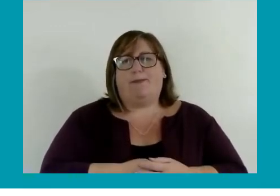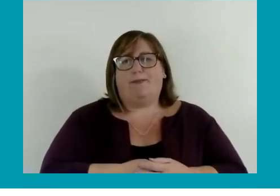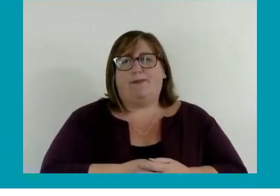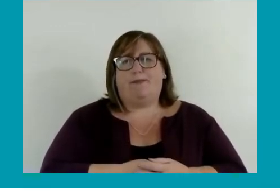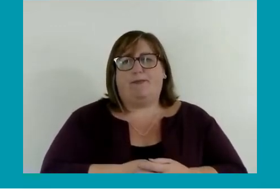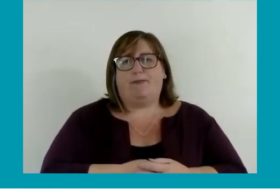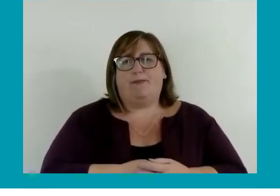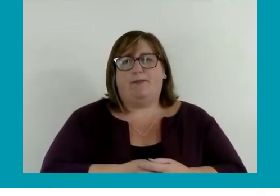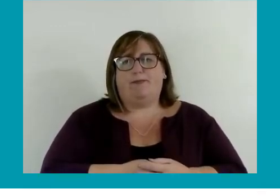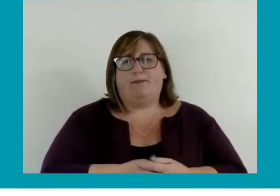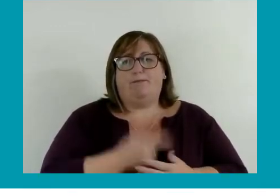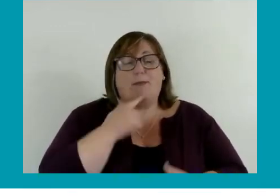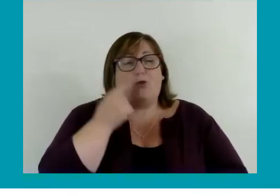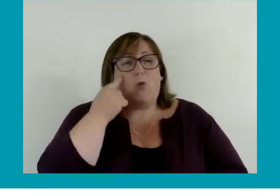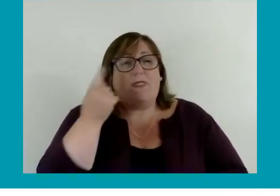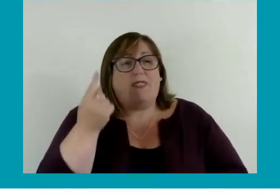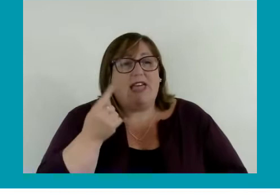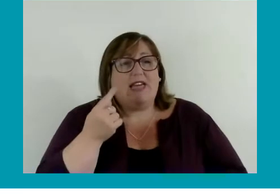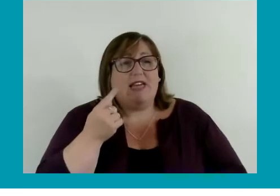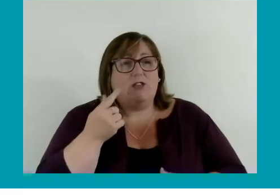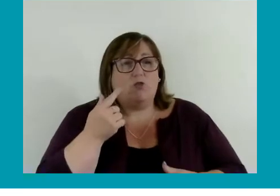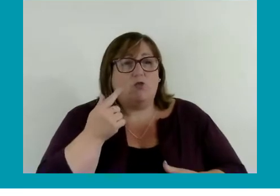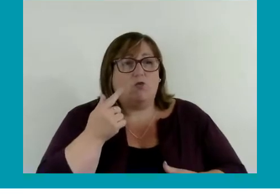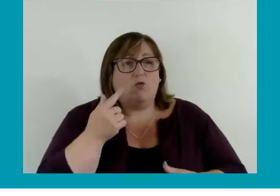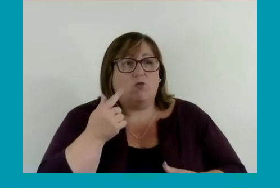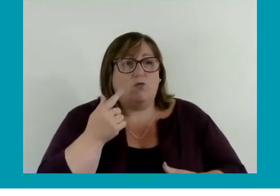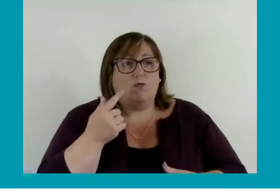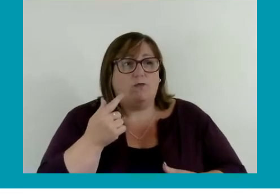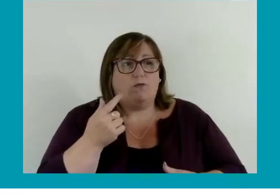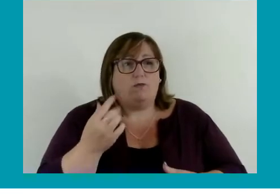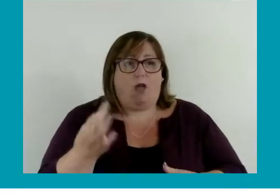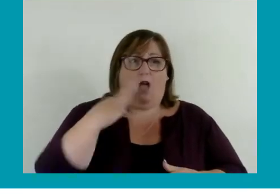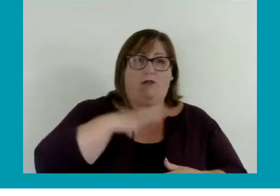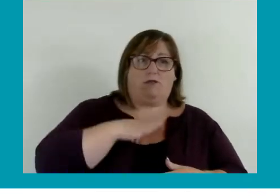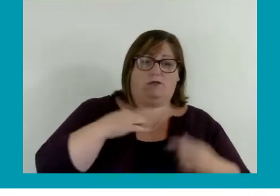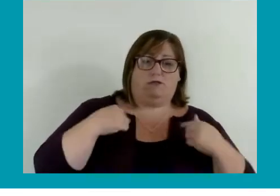amazon and some of the bigger players than tech they won't necessarily associate the John Lewis